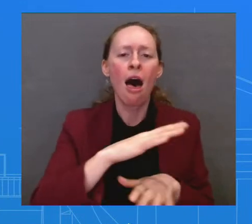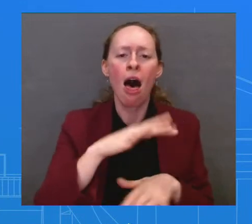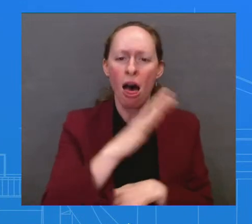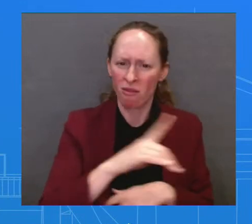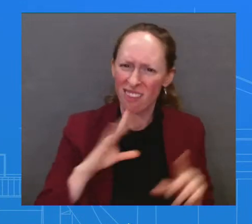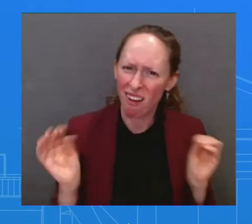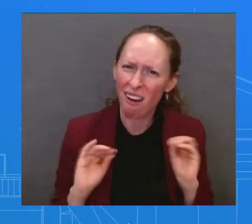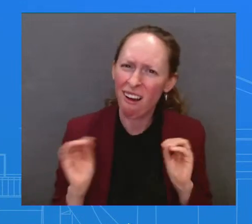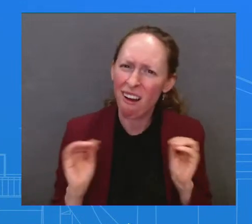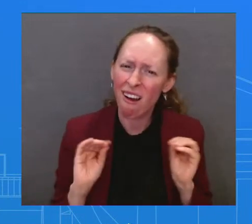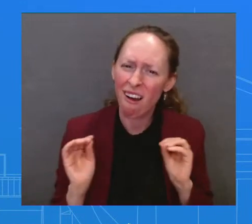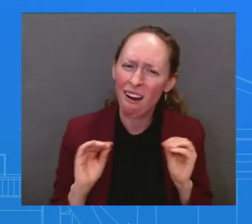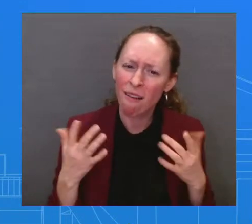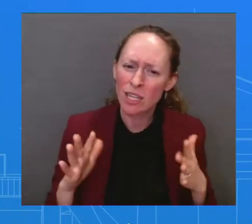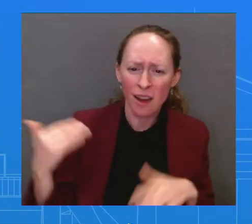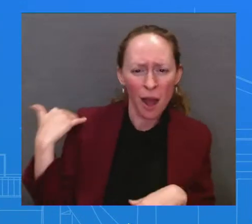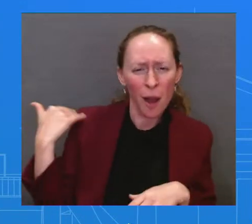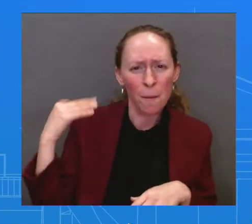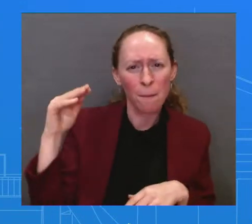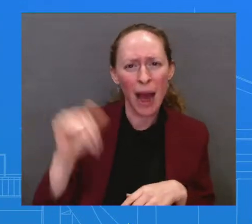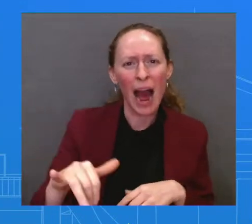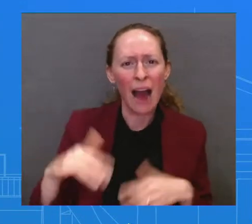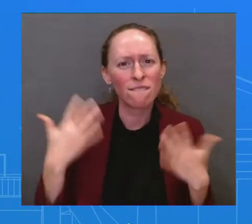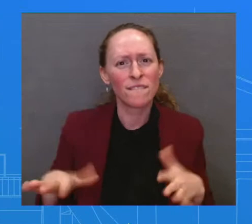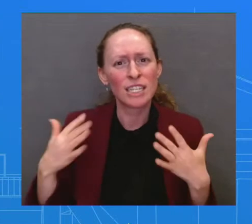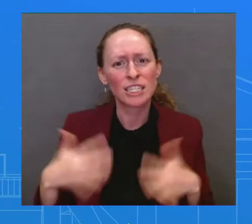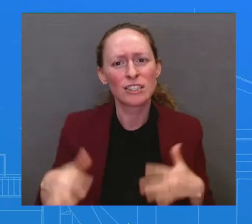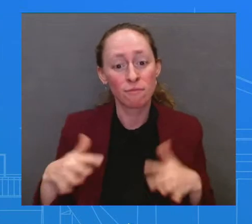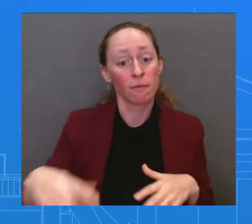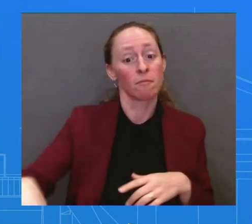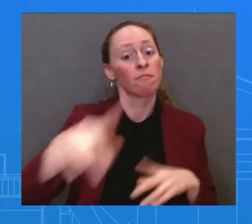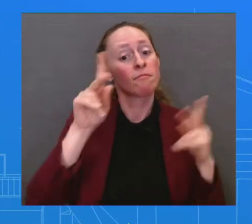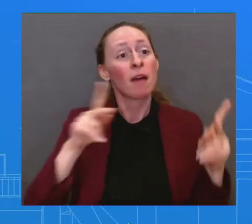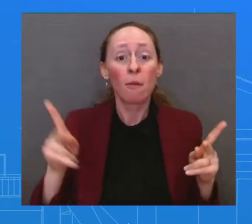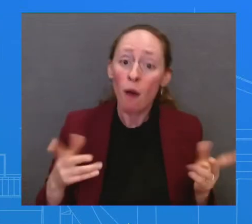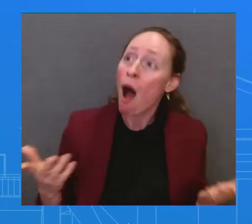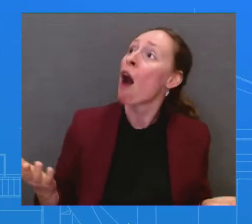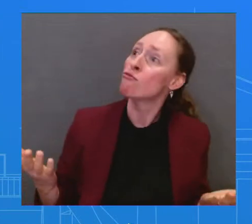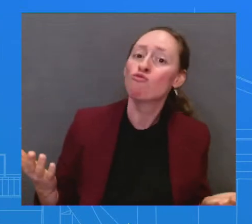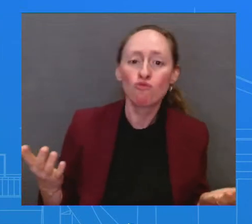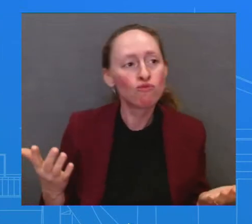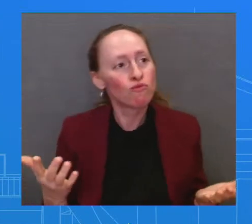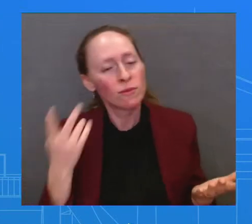Something that American people want to see -- they want to see both sides coming together, actually --